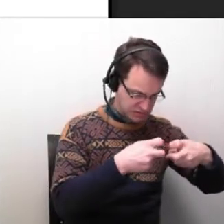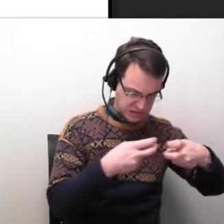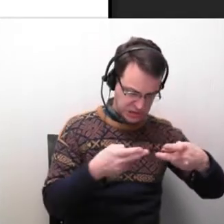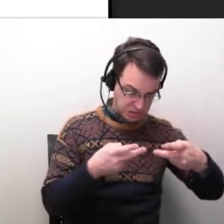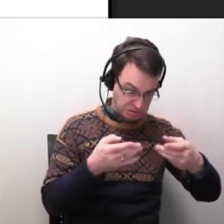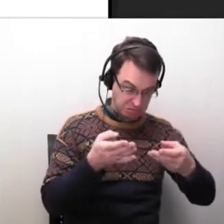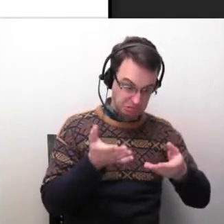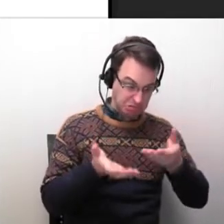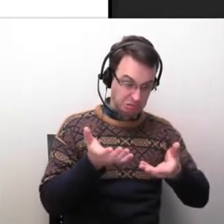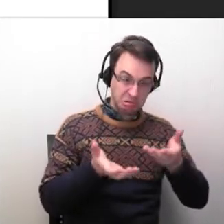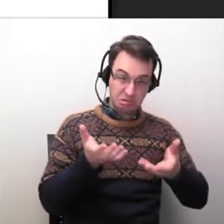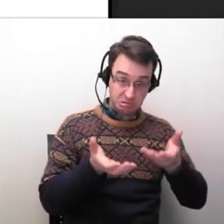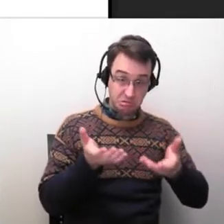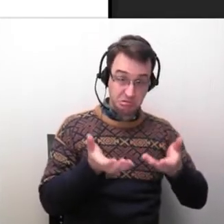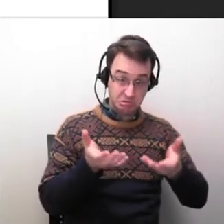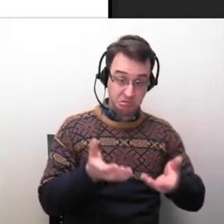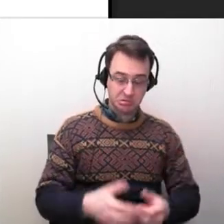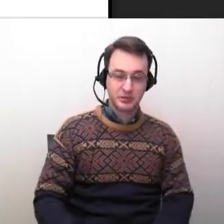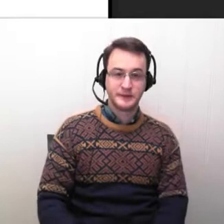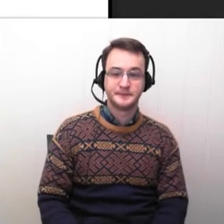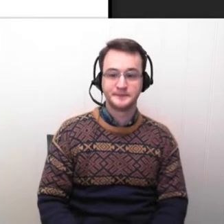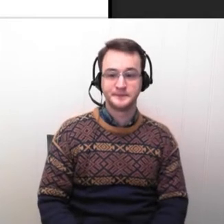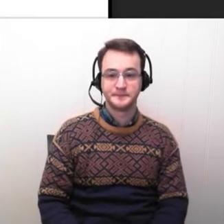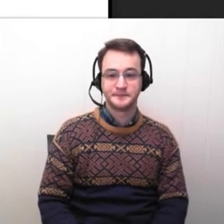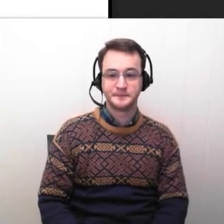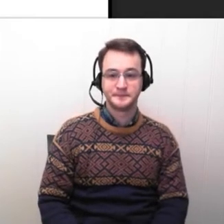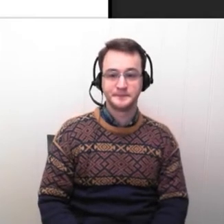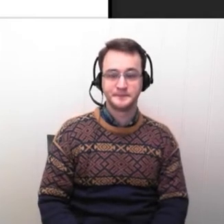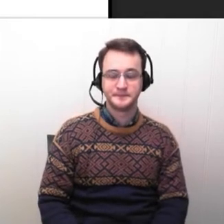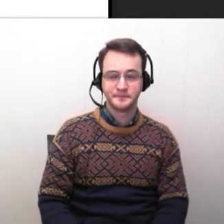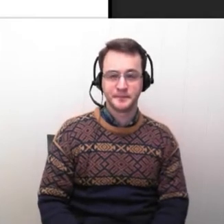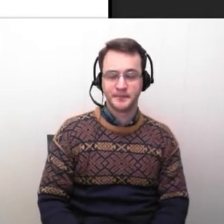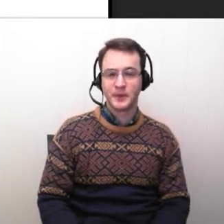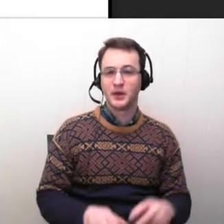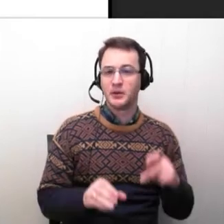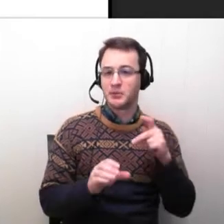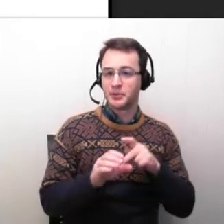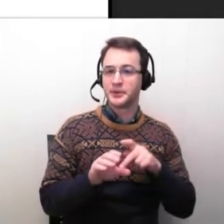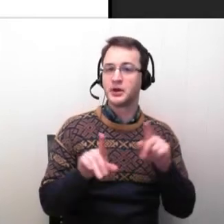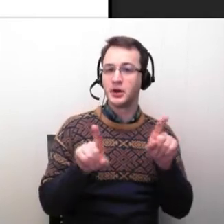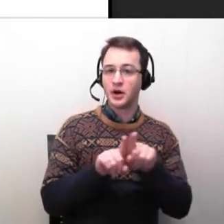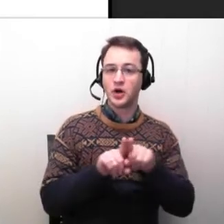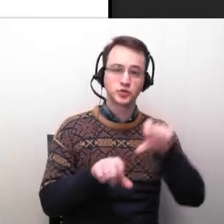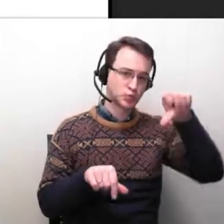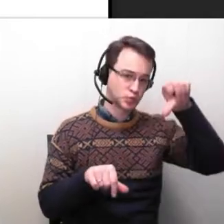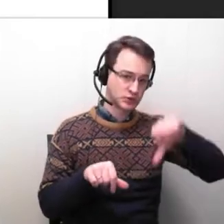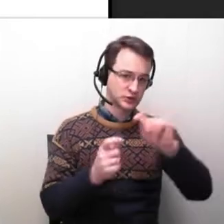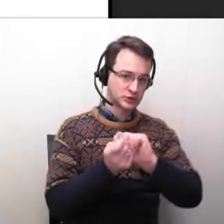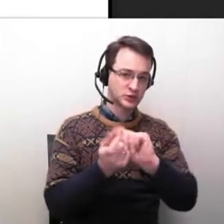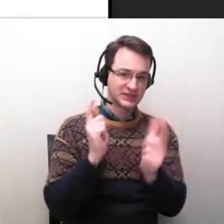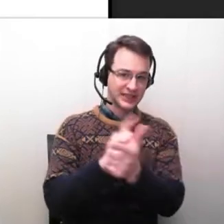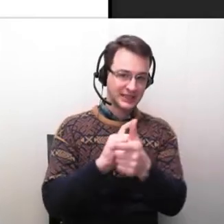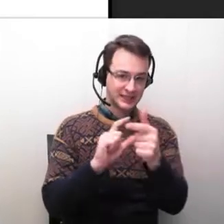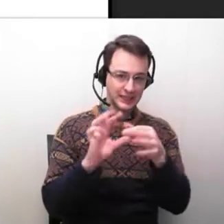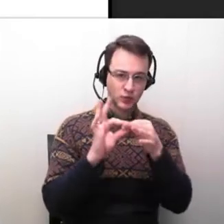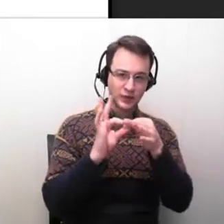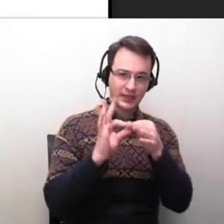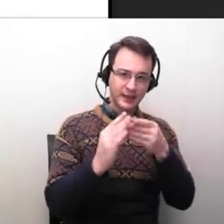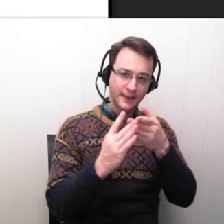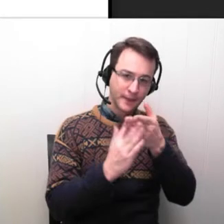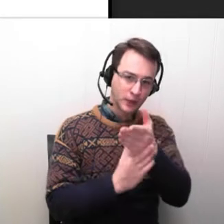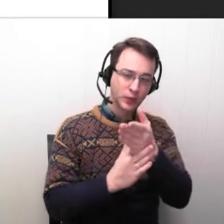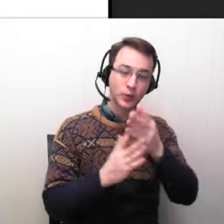are seeing. Participants also need to reject translations that were related in meaning.